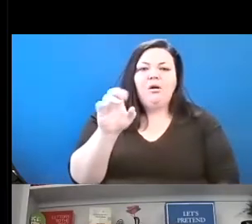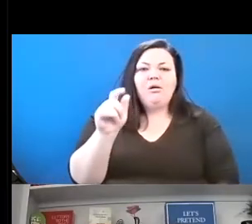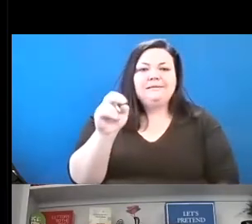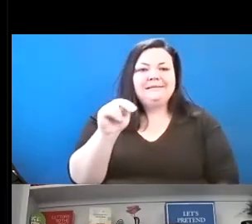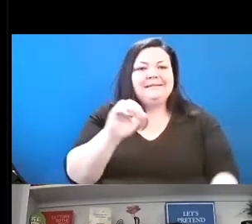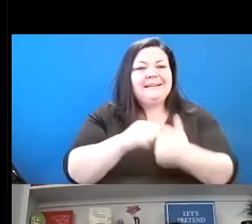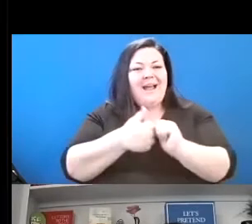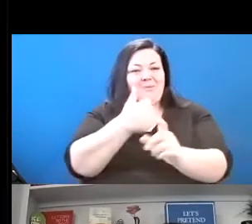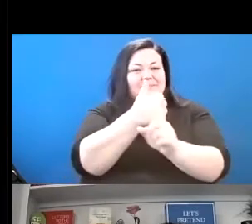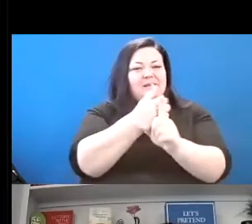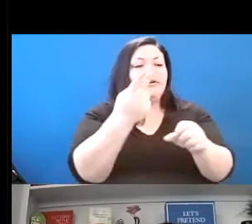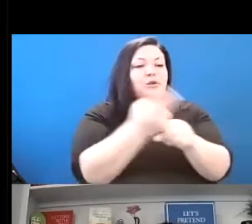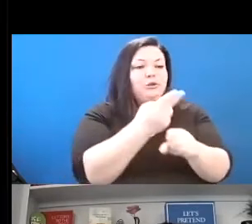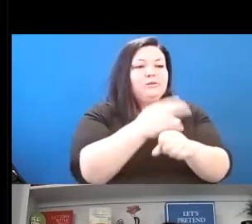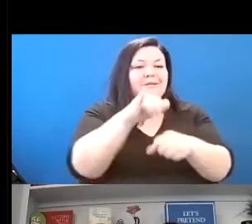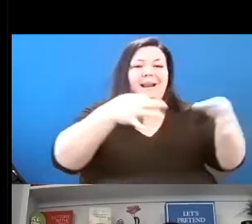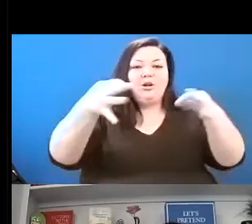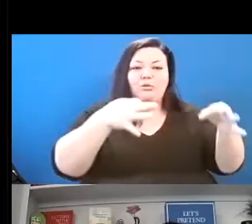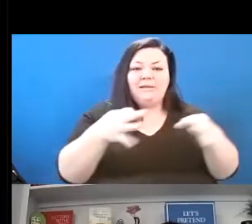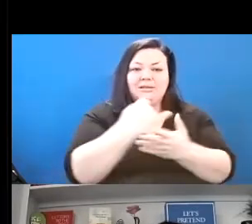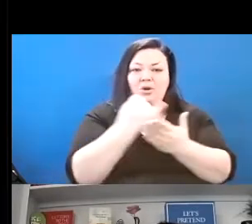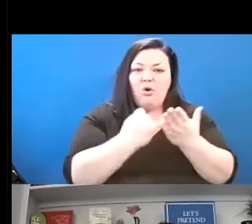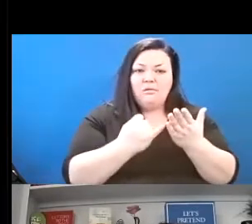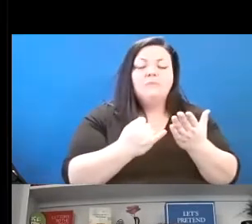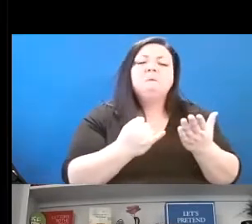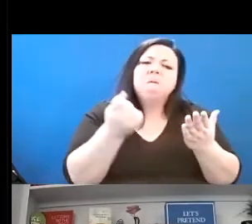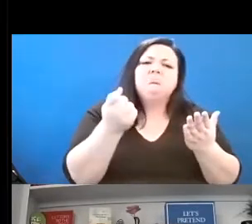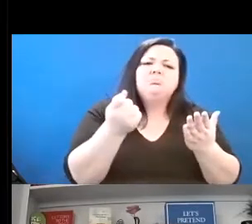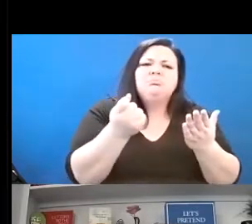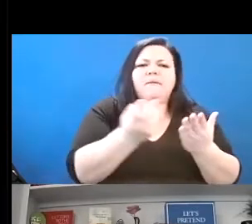eckharastic art there are a couple of things that we need to talk about when we talk about